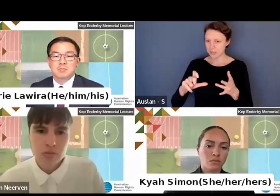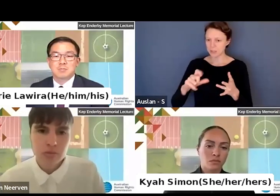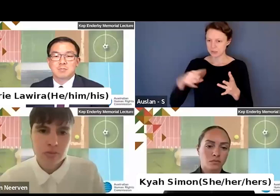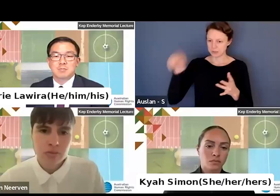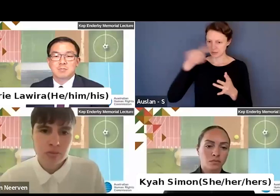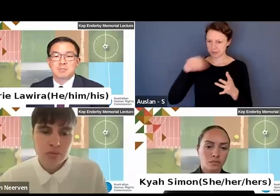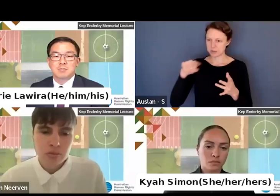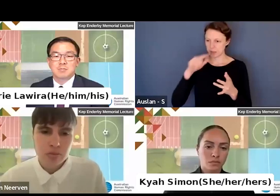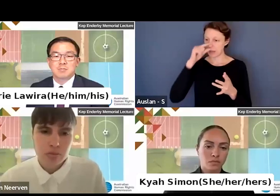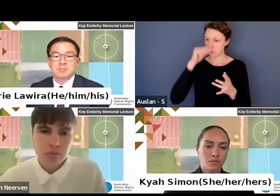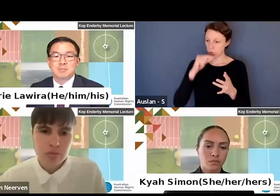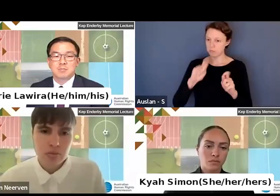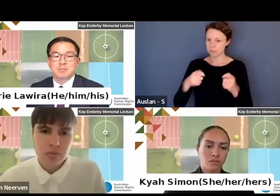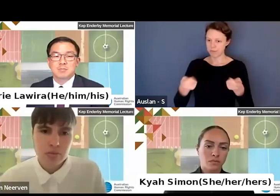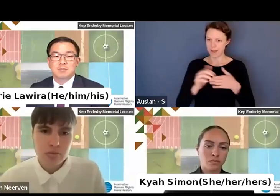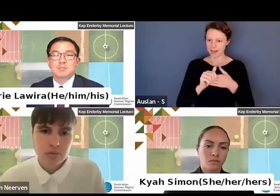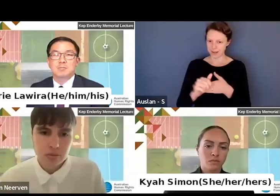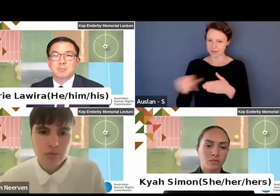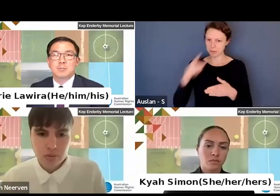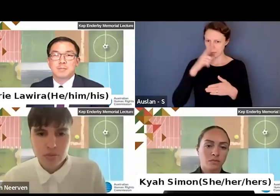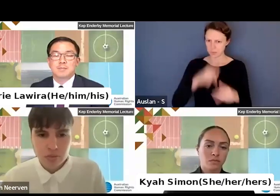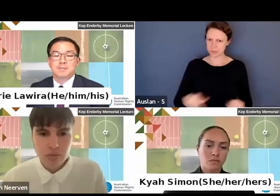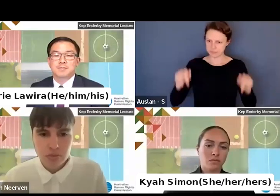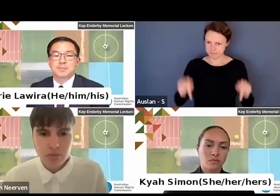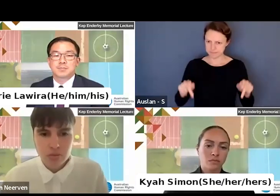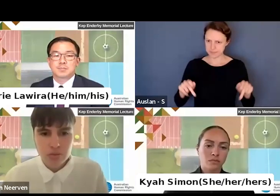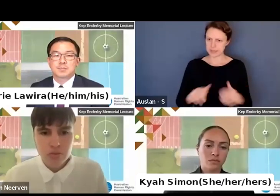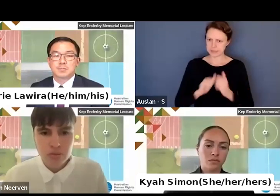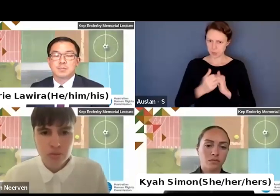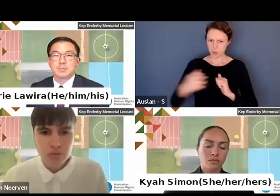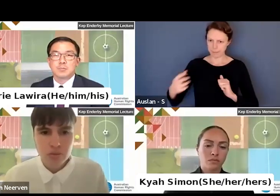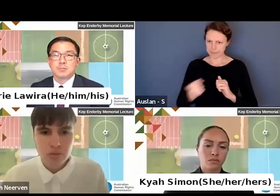around insisting that sport is an inclusive and non non